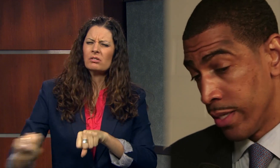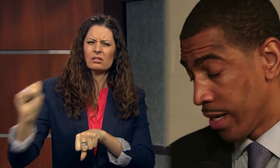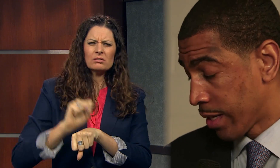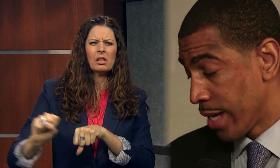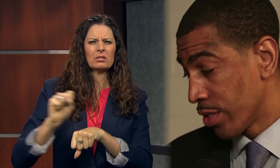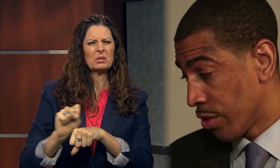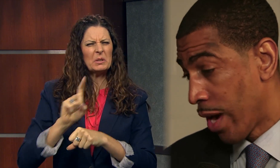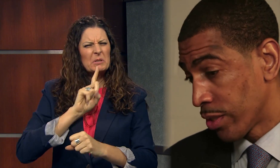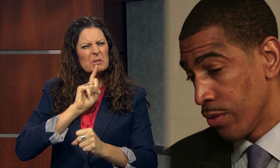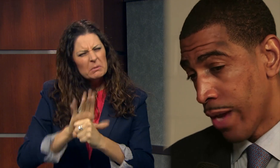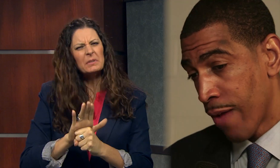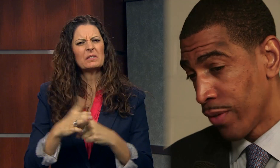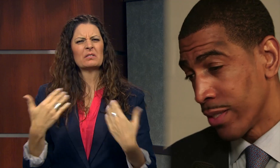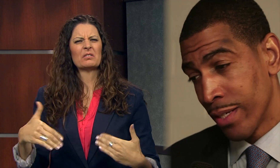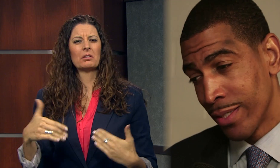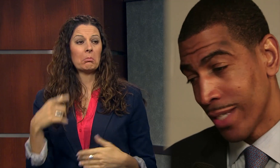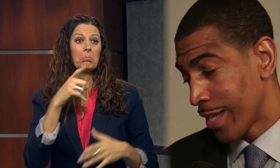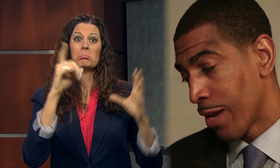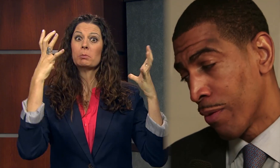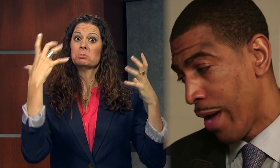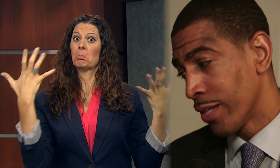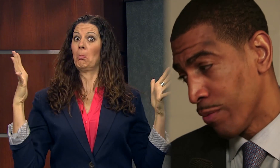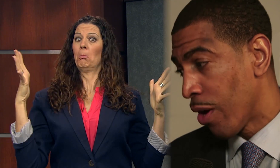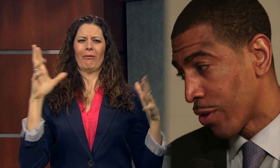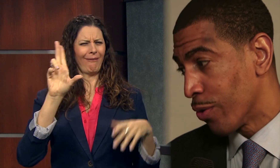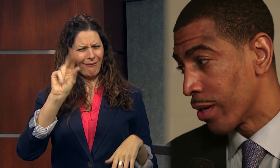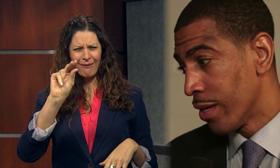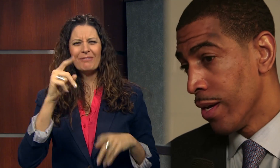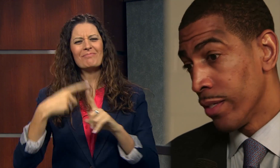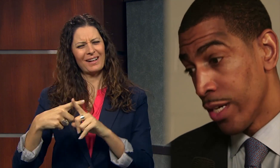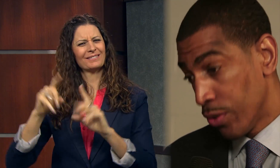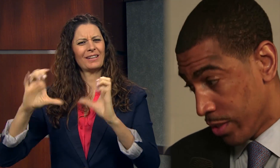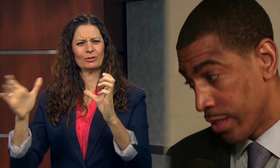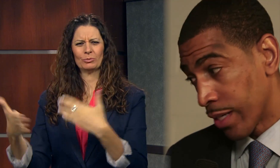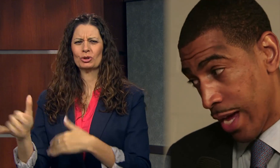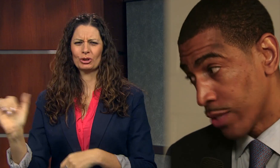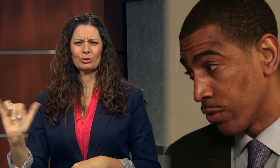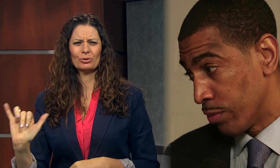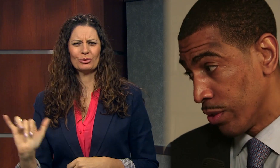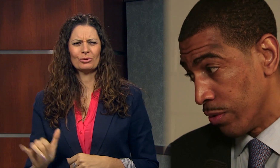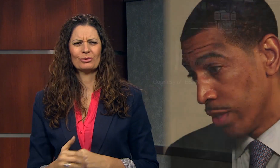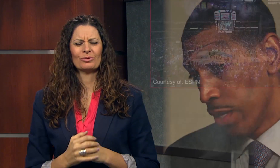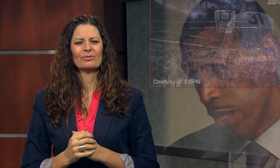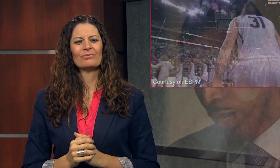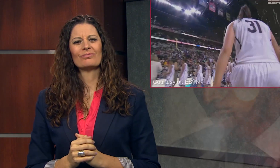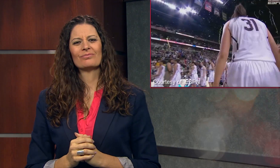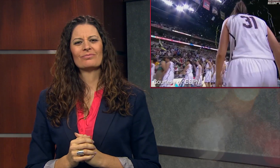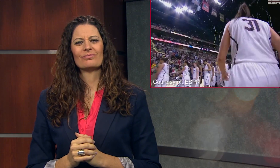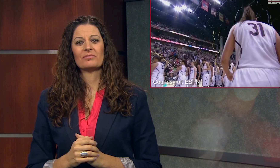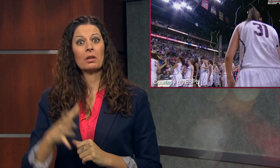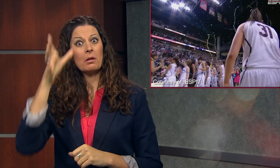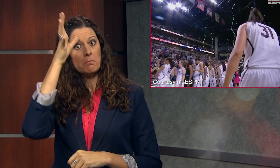THE DEDICATION TO OUR STUDENT ATHLETES. AND IT'S JUST NOT ON THE BASKETBALL COURT, THEY'RE DOING IT IN THE CLASSROOM TOO.